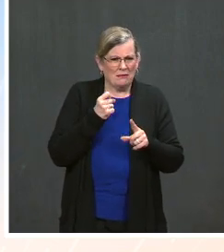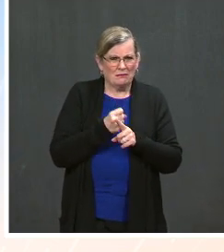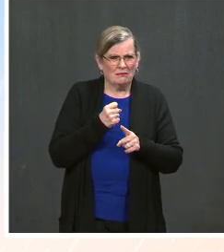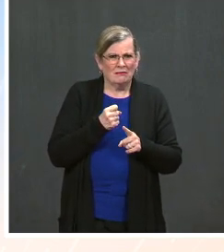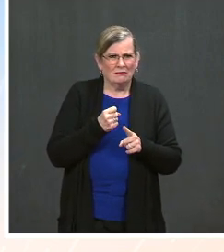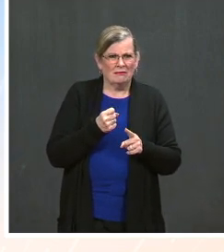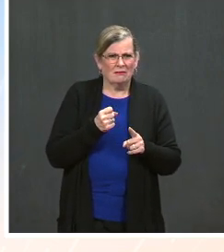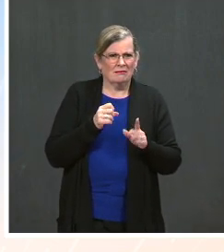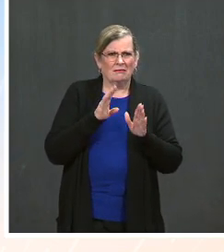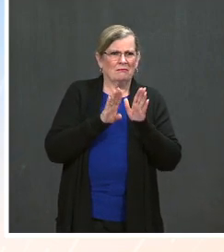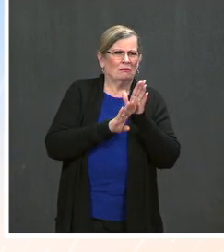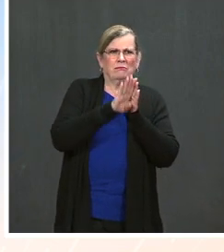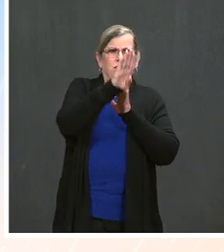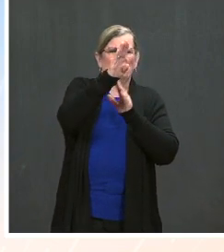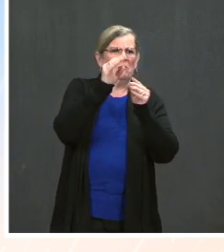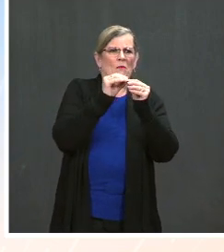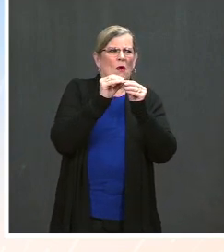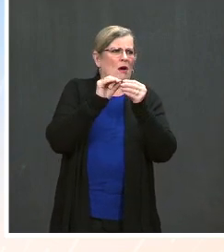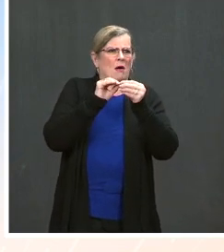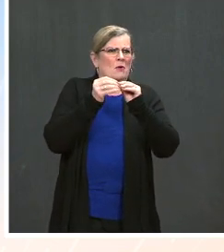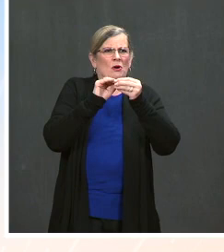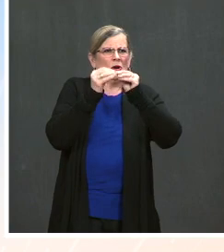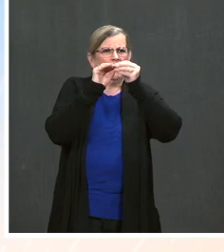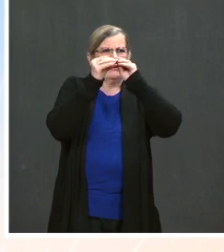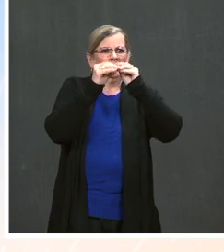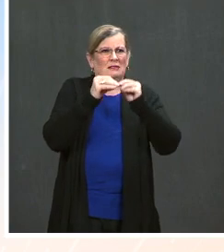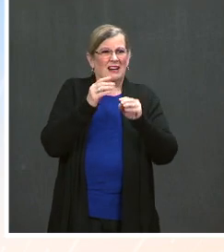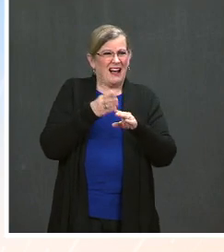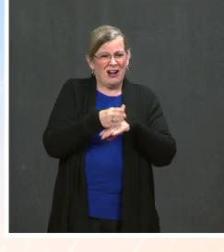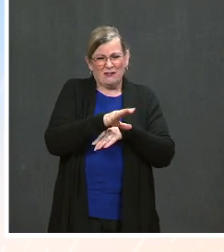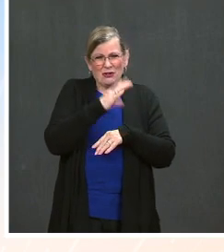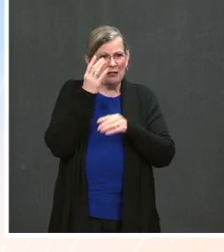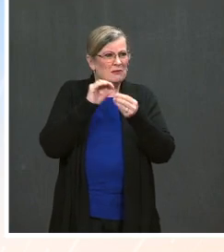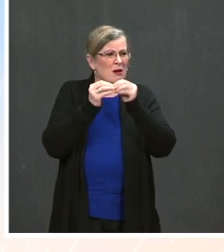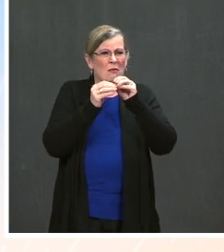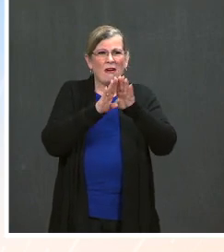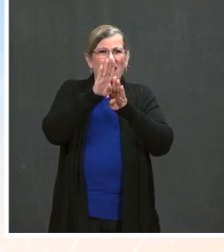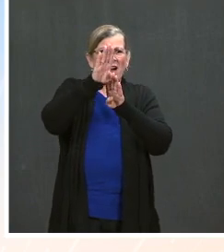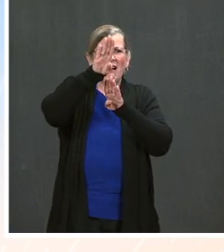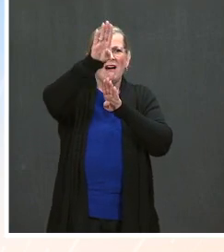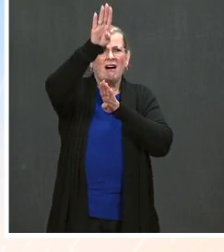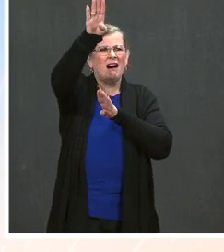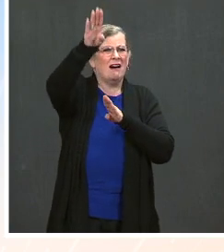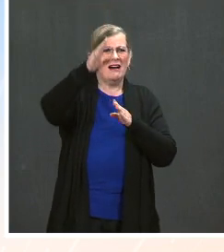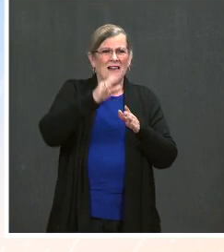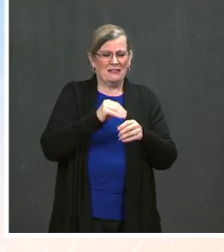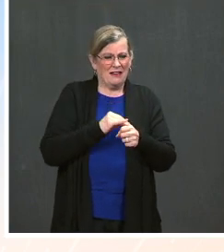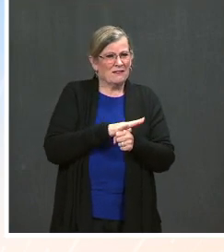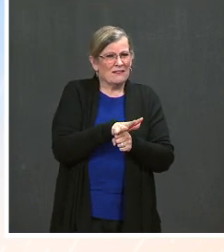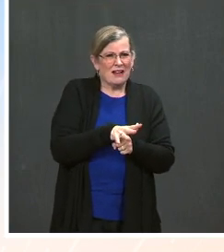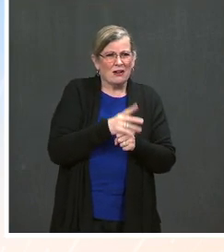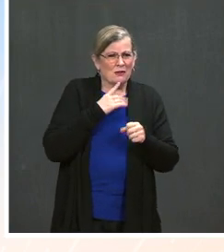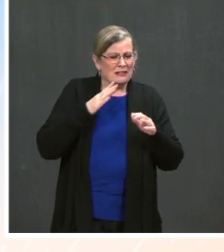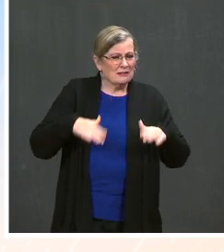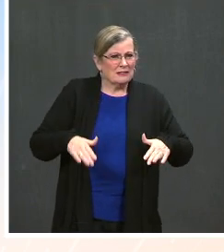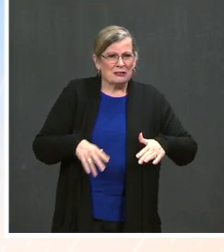And I think that -- you know, the virus is unpredictable. That's why I think there's a couple of different components here. The American Jobs Plan --